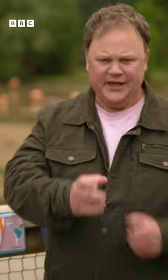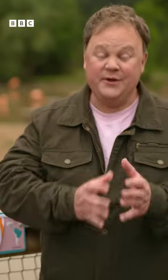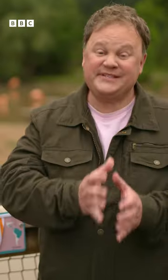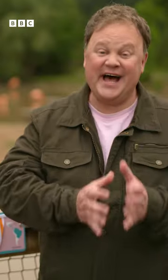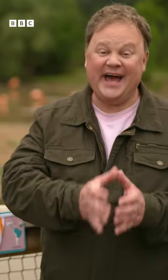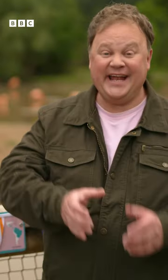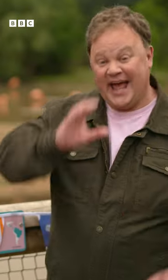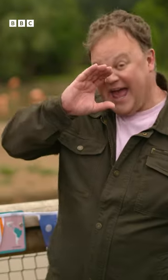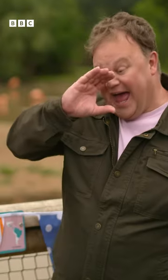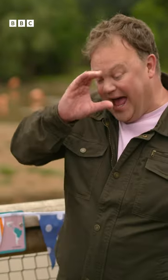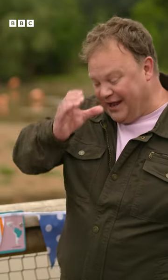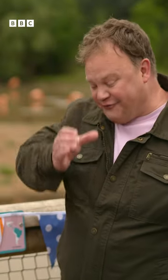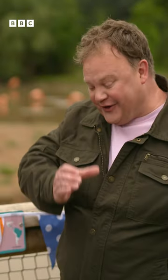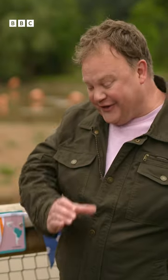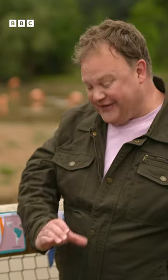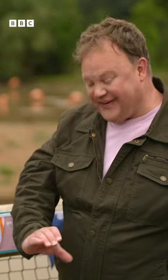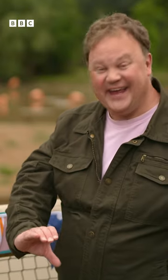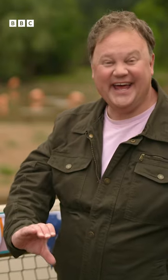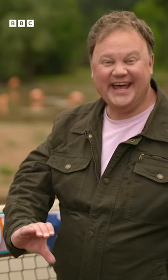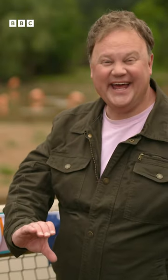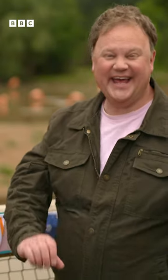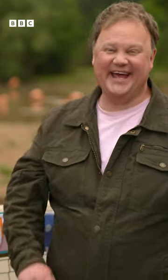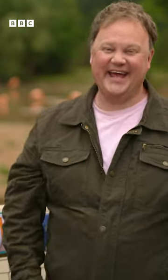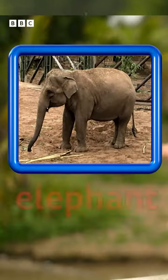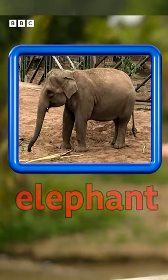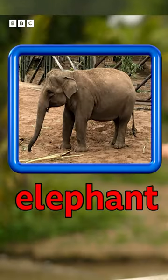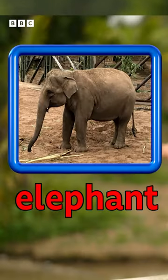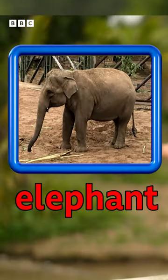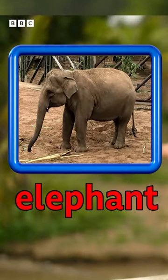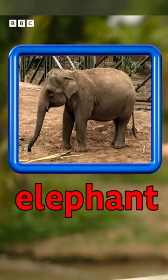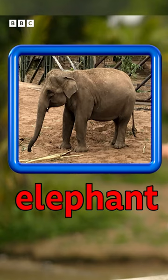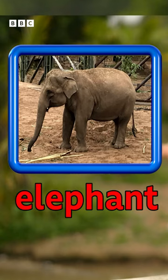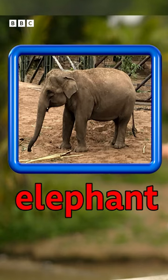you sign elephant elephant elephant